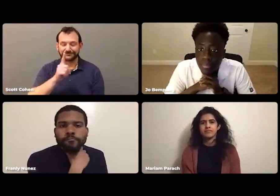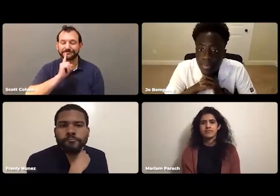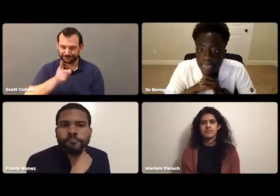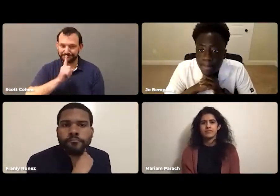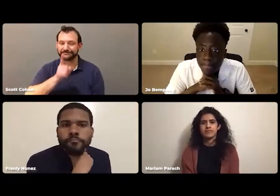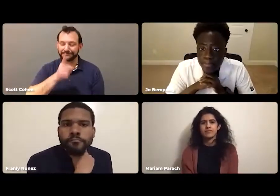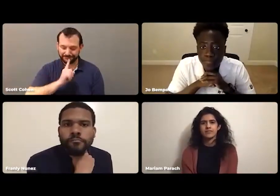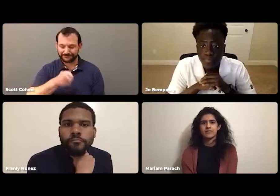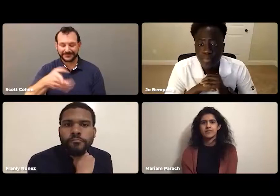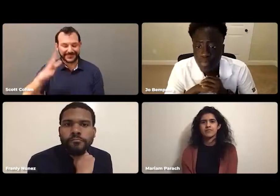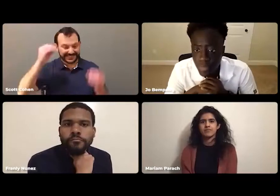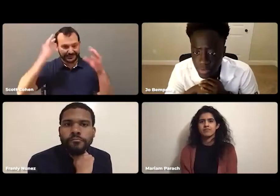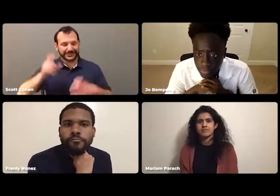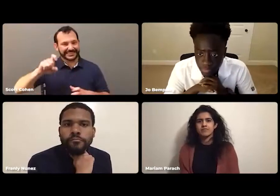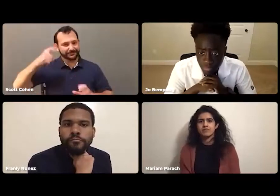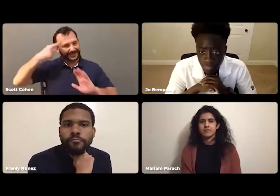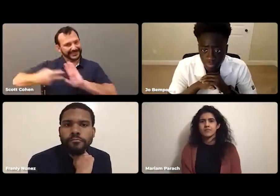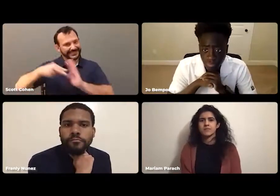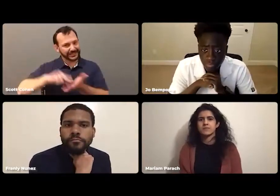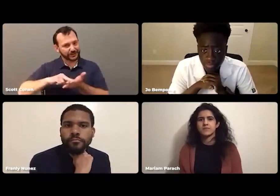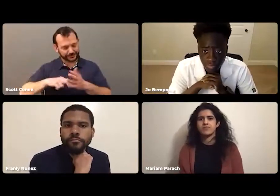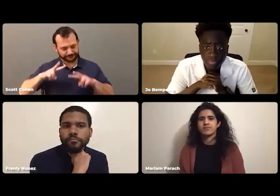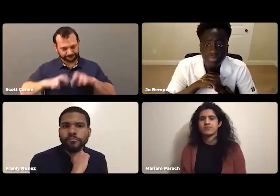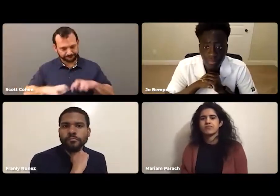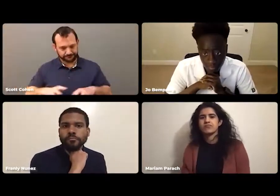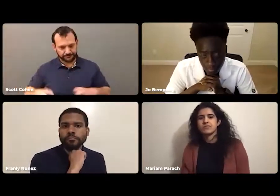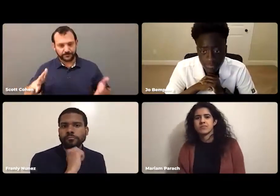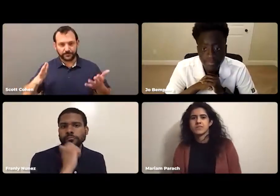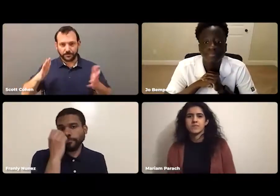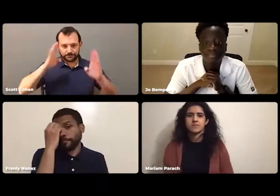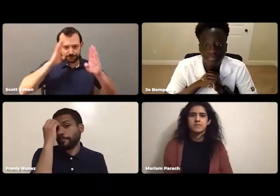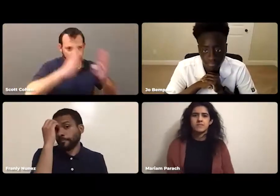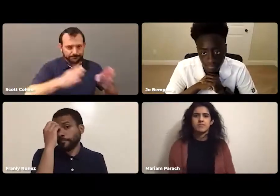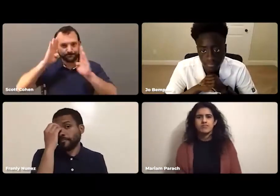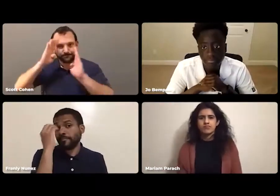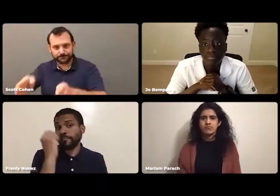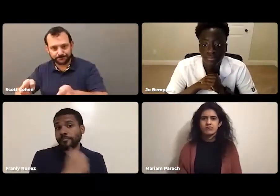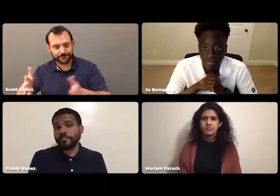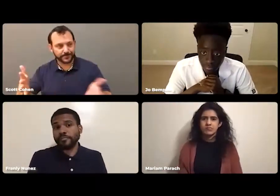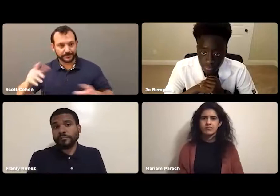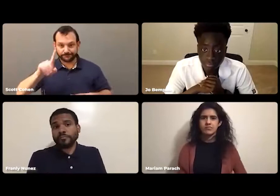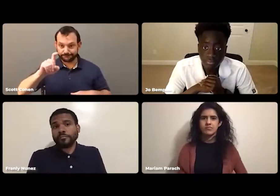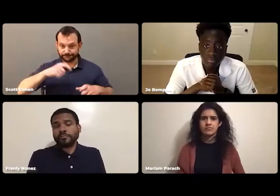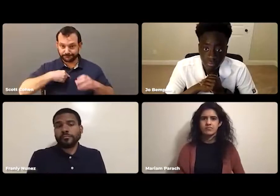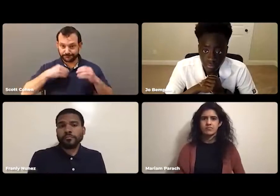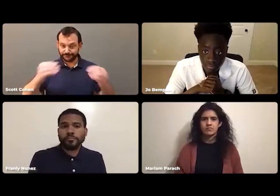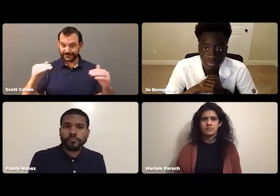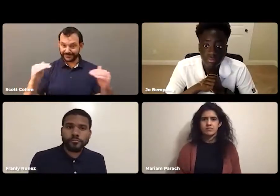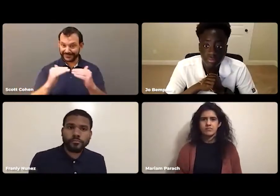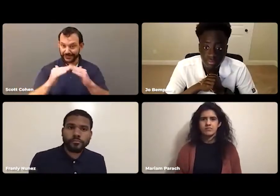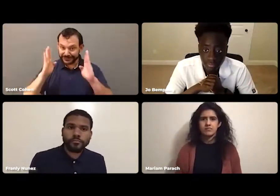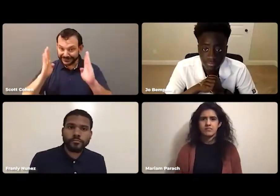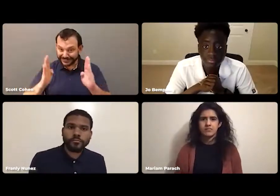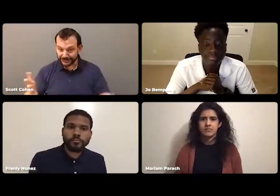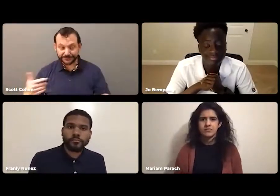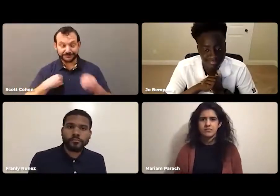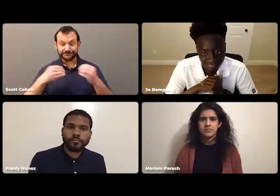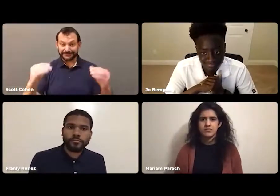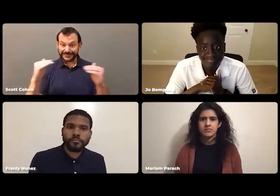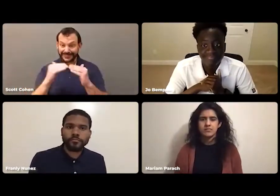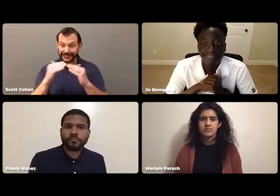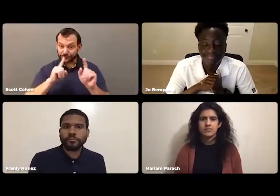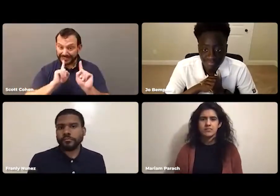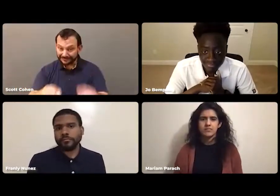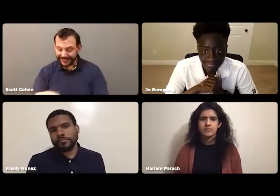Teachers need to evaluate their biases.